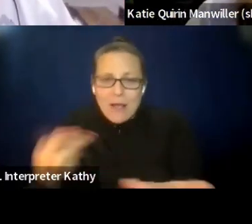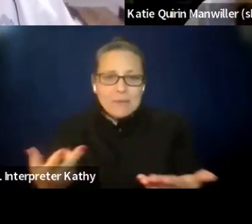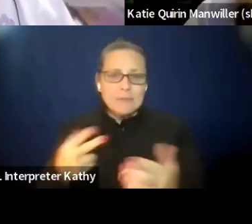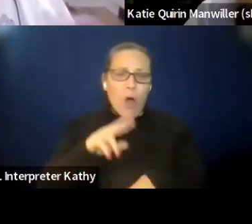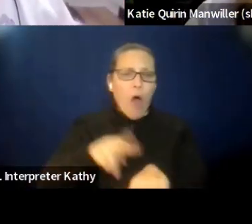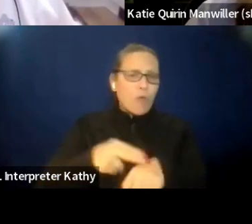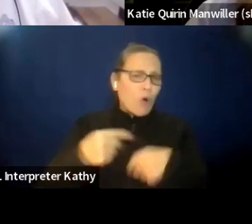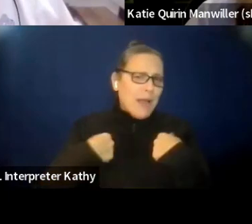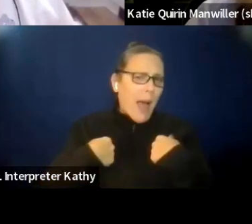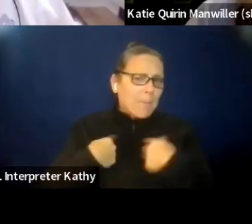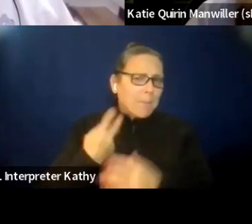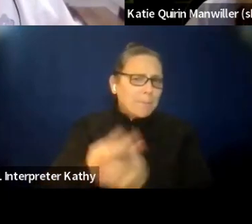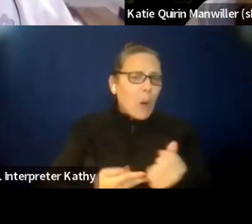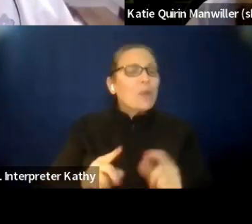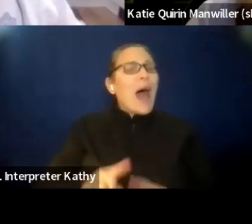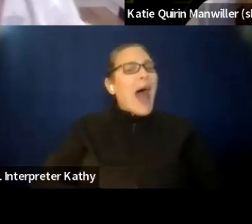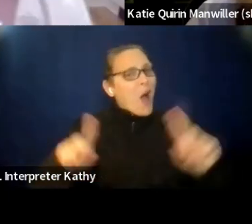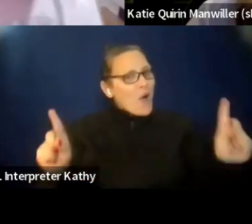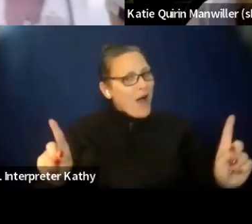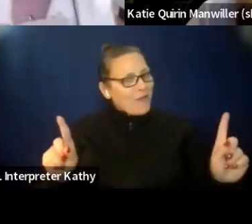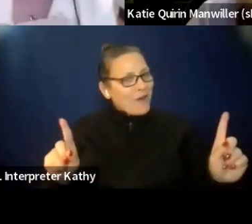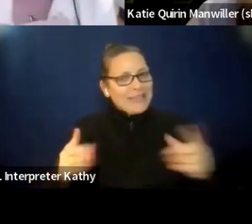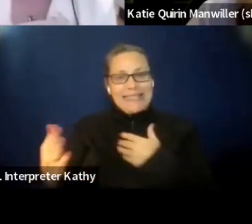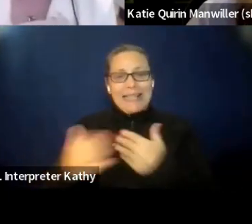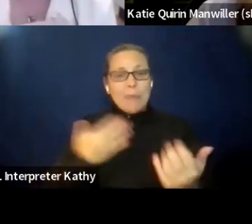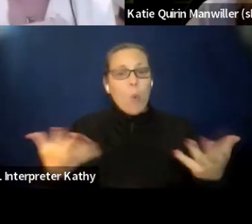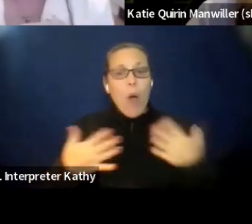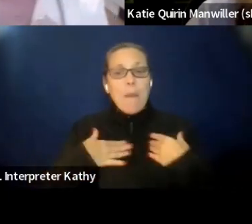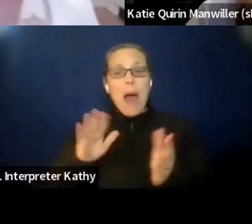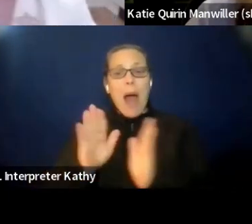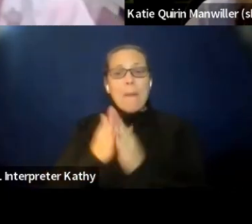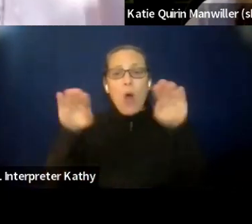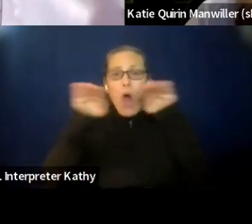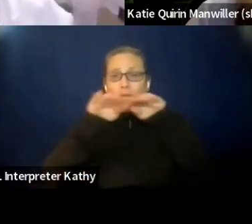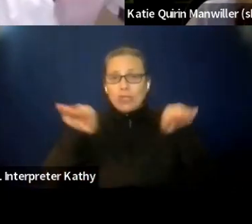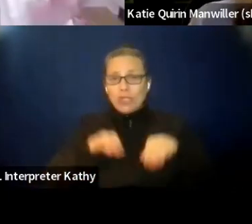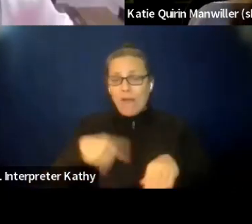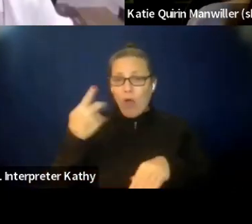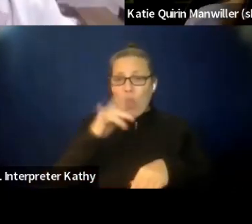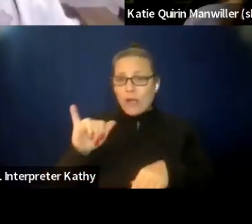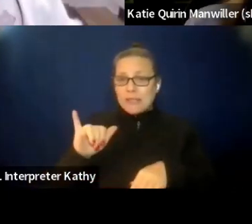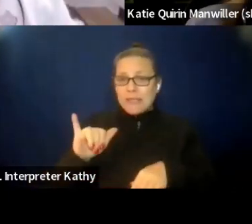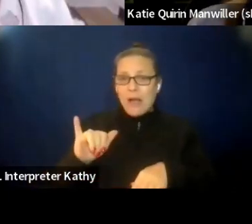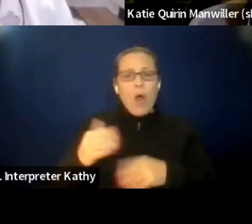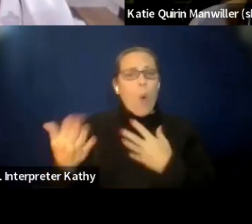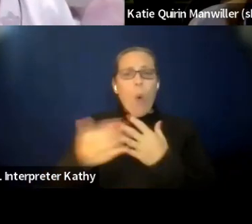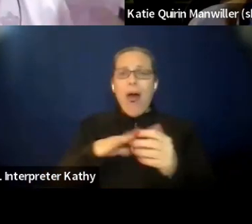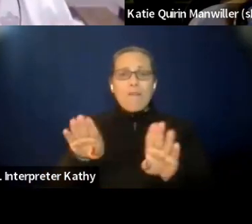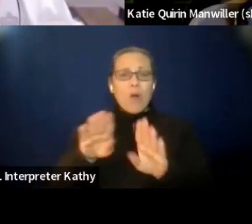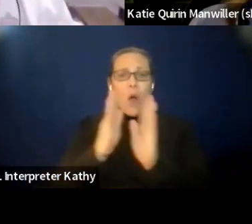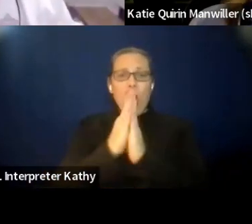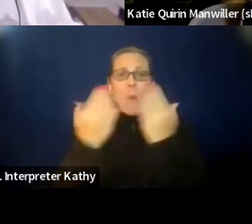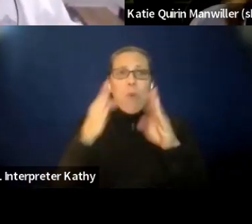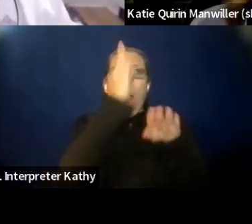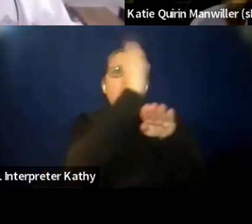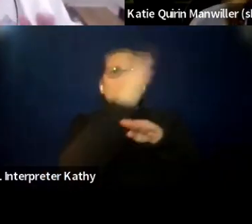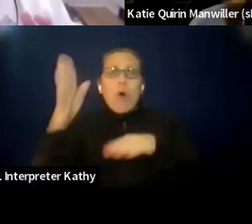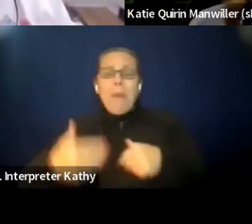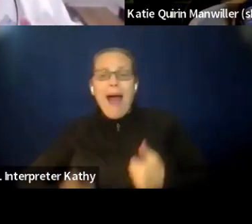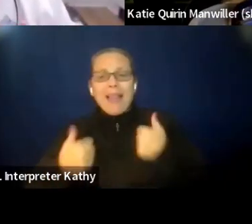We all know that librarians are assumed